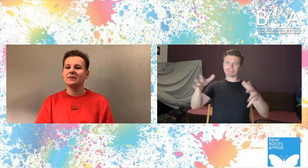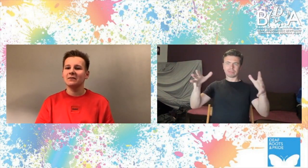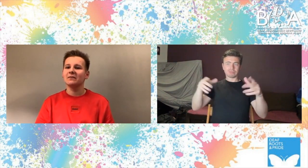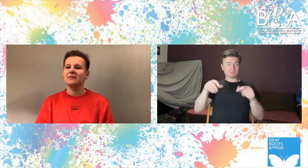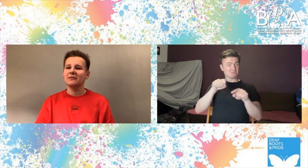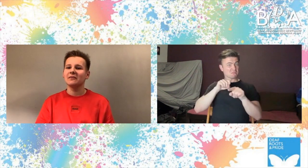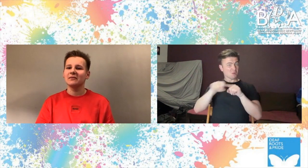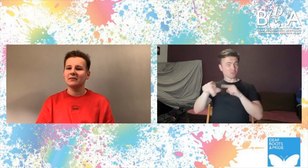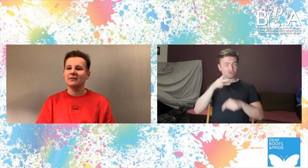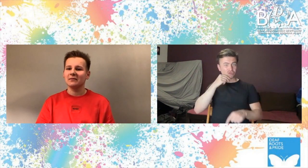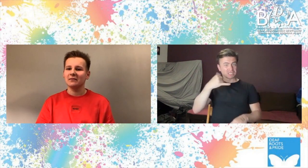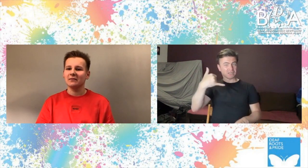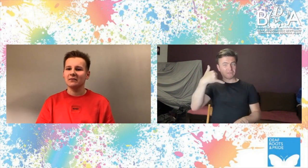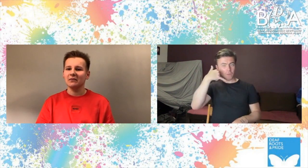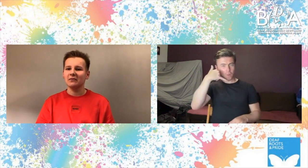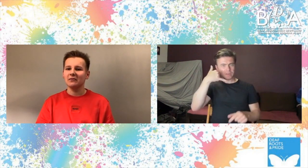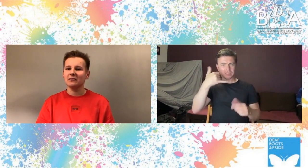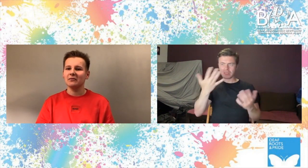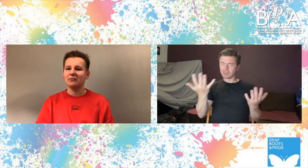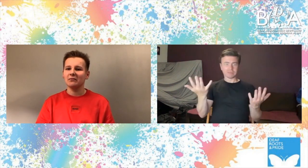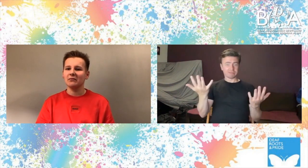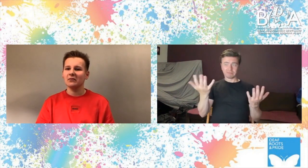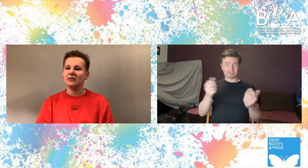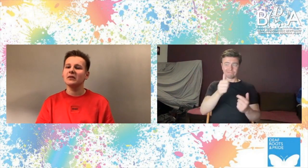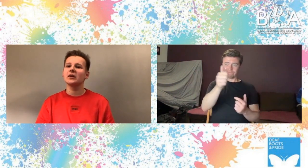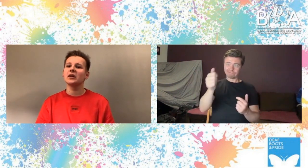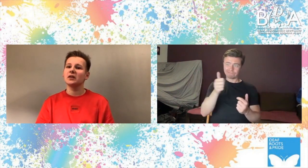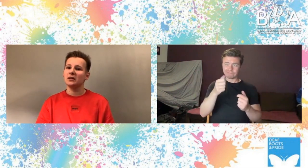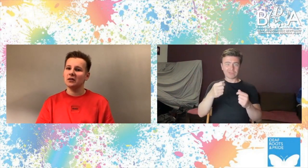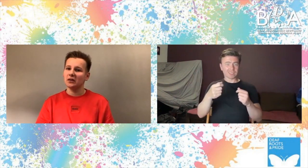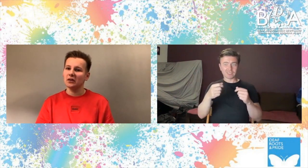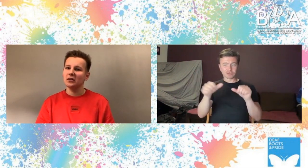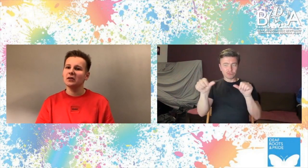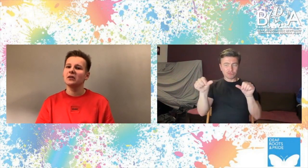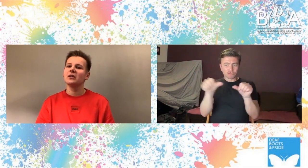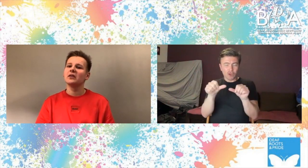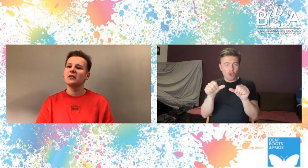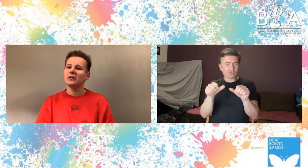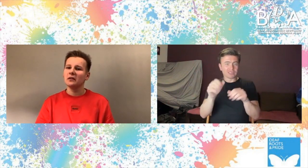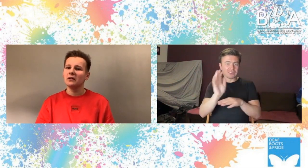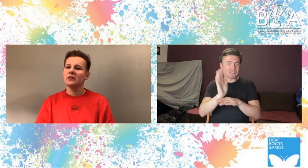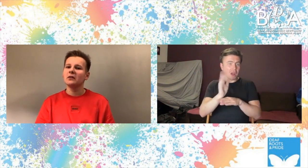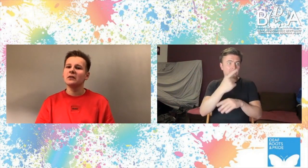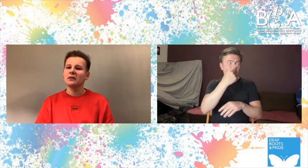And most people are just using their phones to make short films.